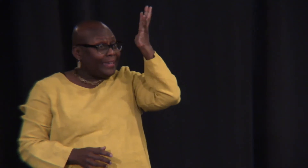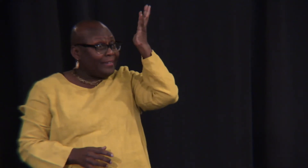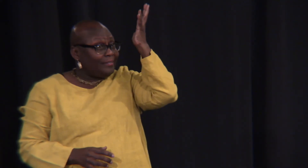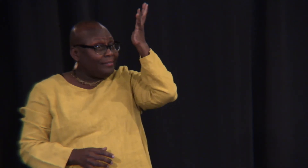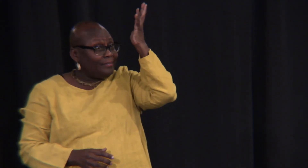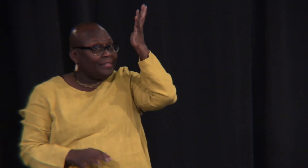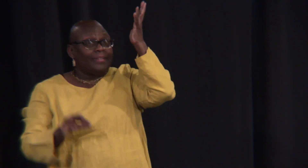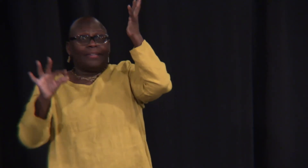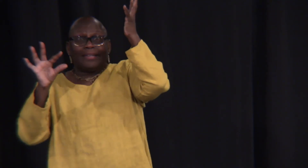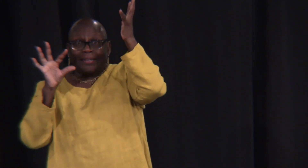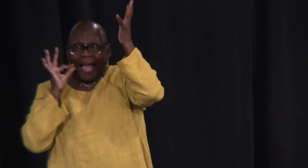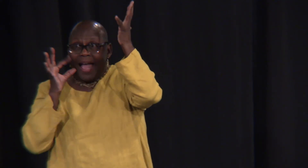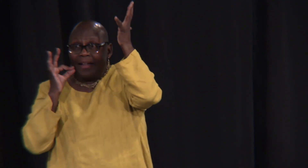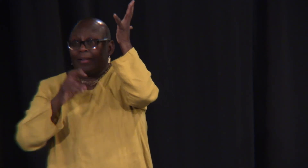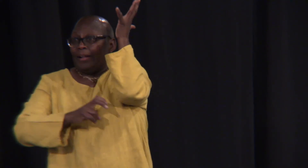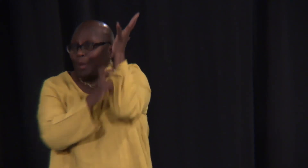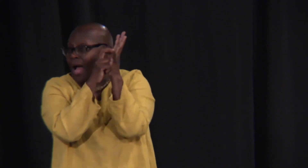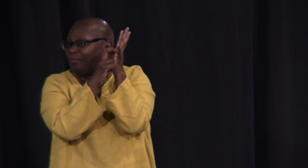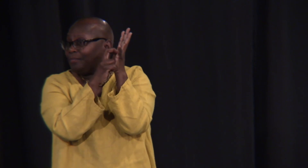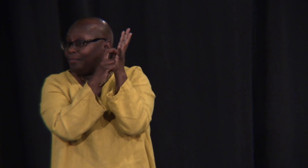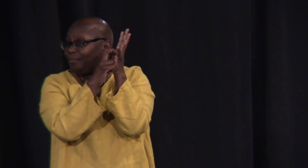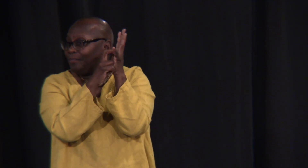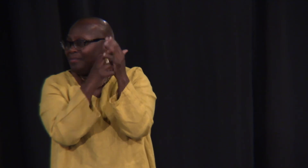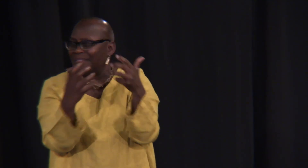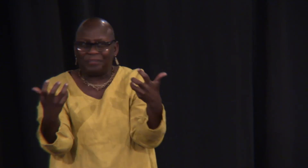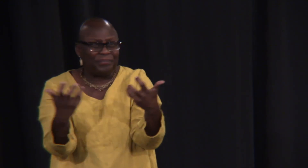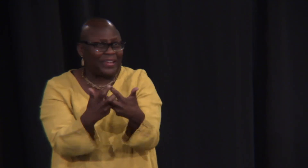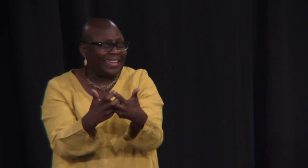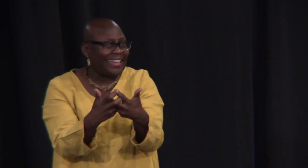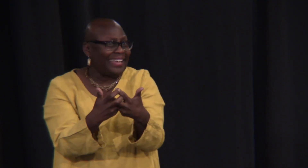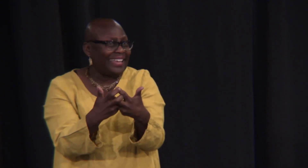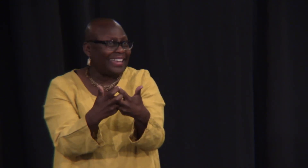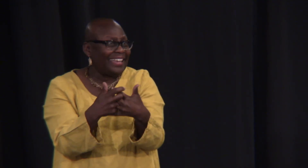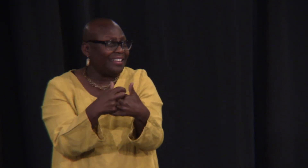This is why word by word reading is so exhausting and frustrating.